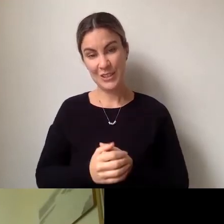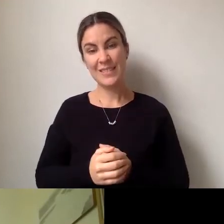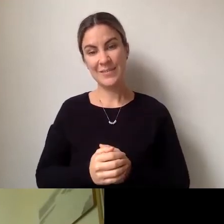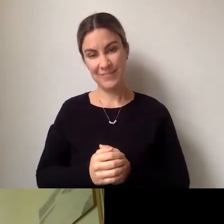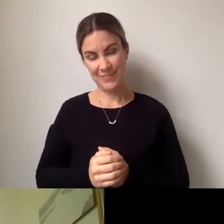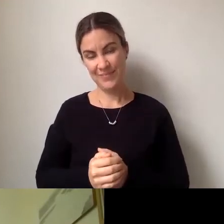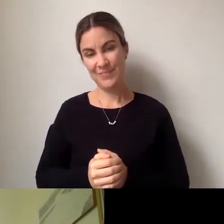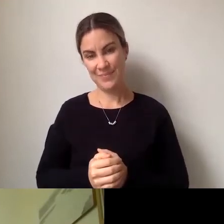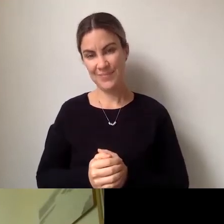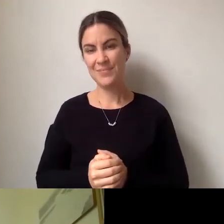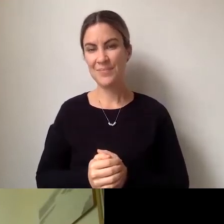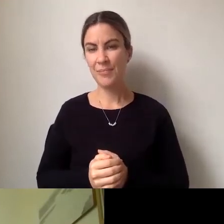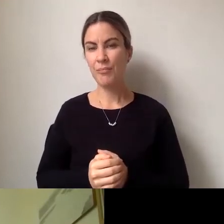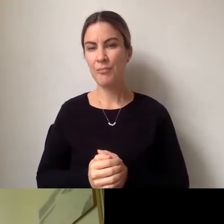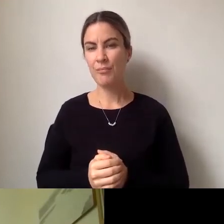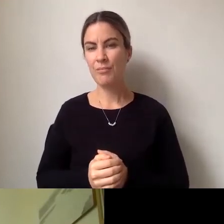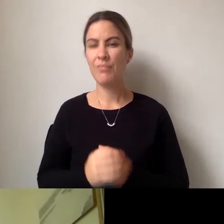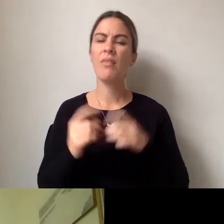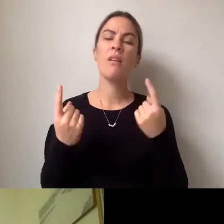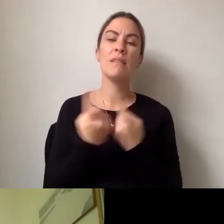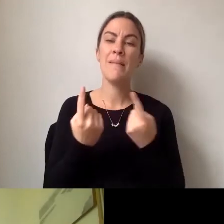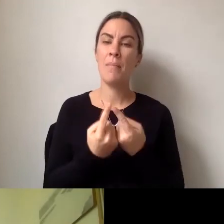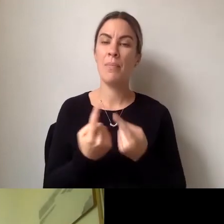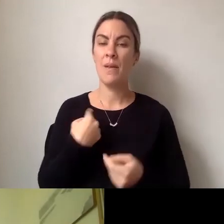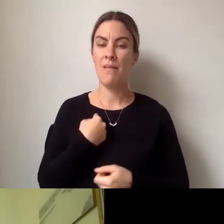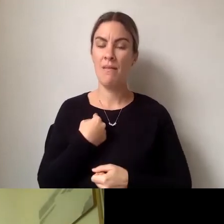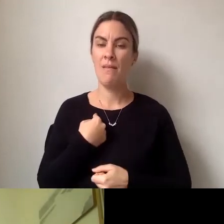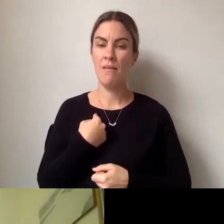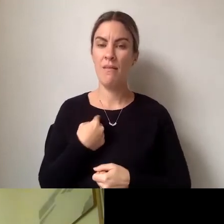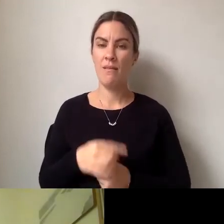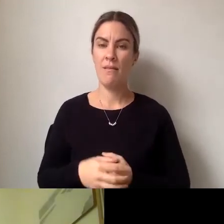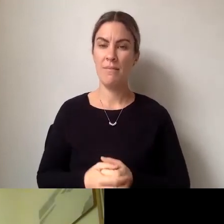And something that I - well, I think